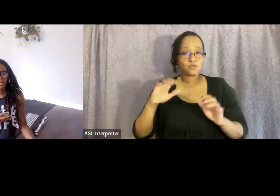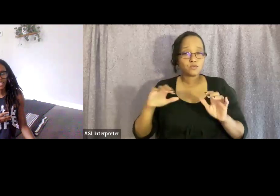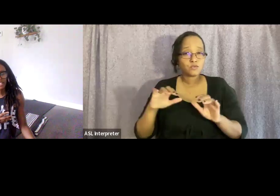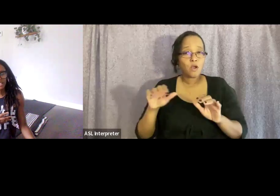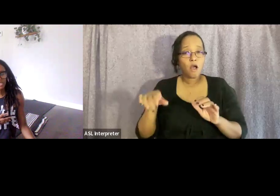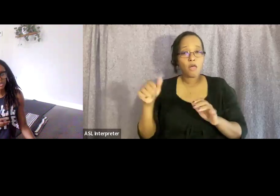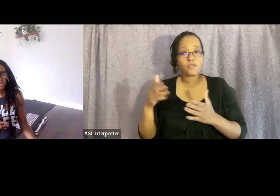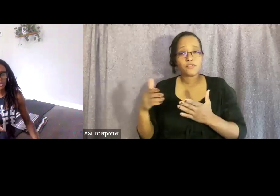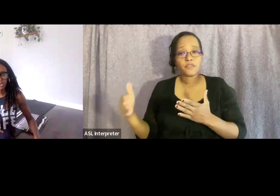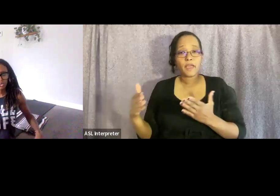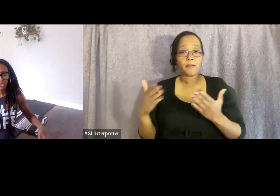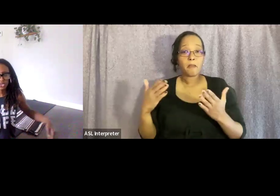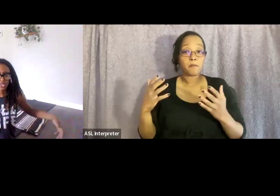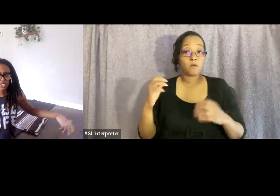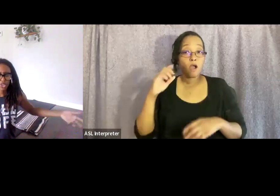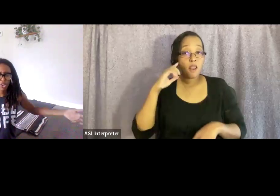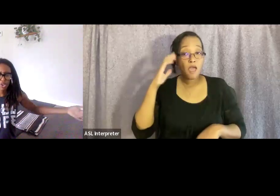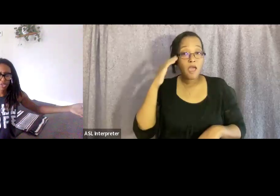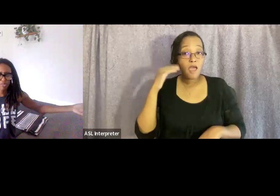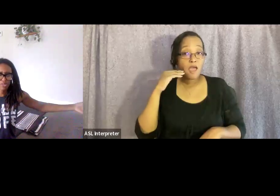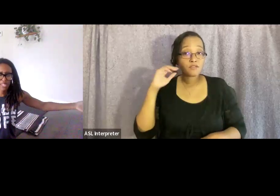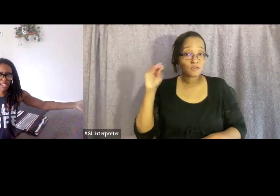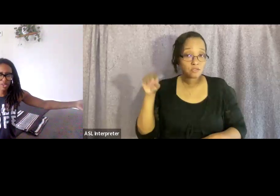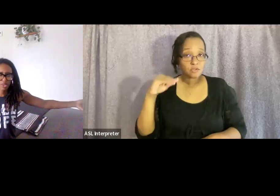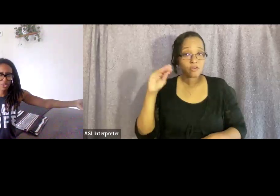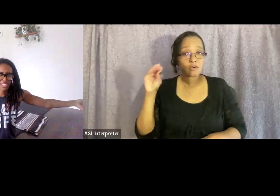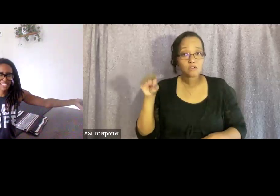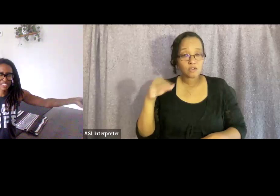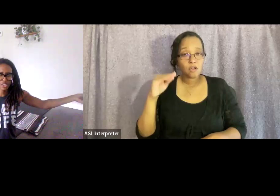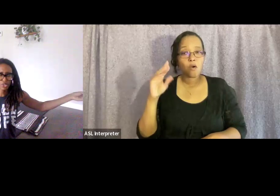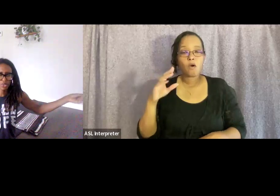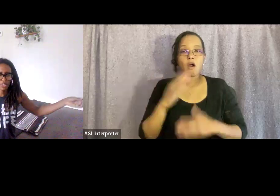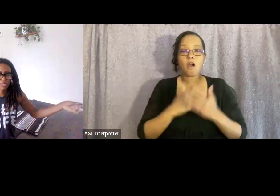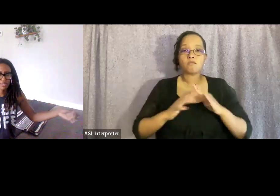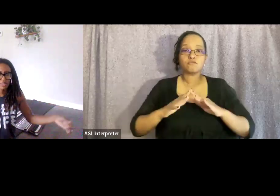whether that's head circles, or stretching the arms out, or taking another twist,